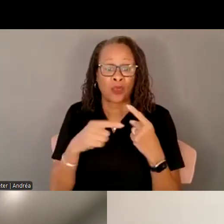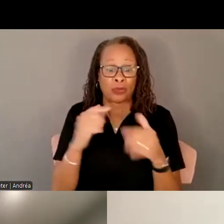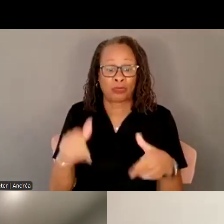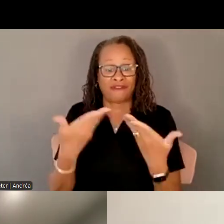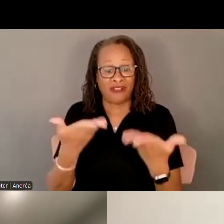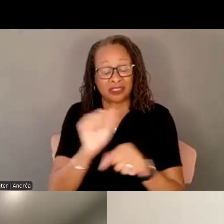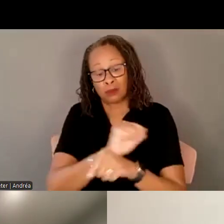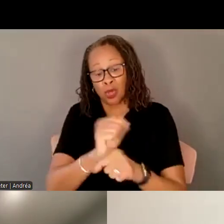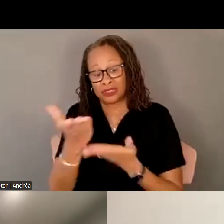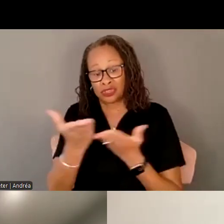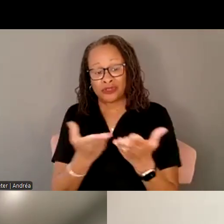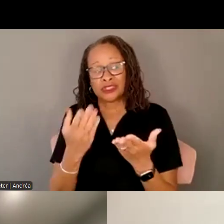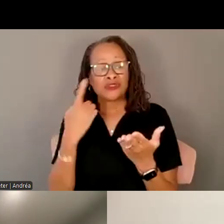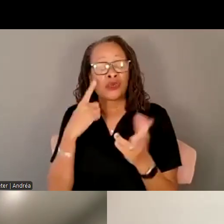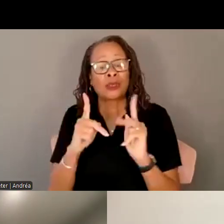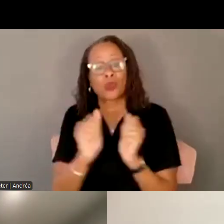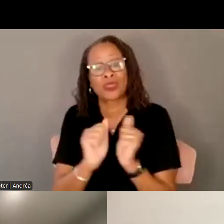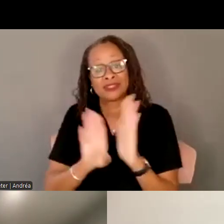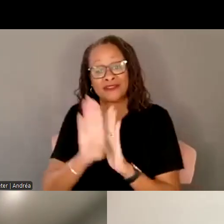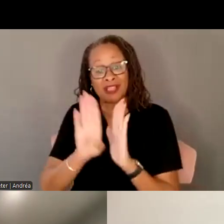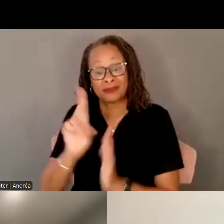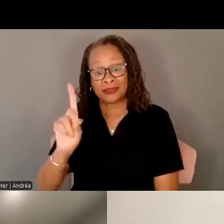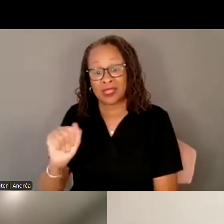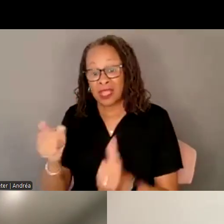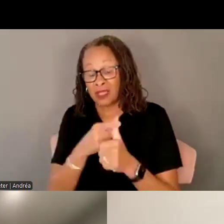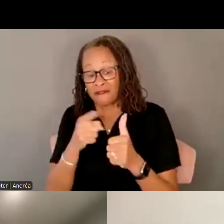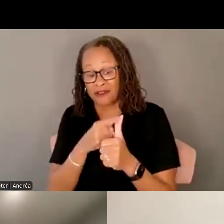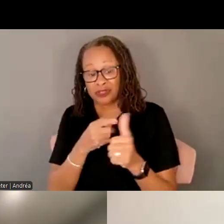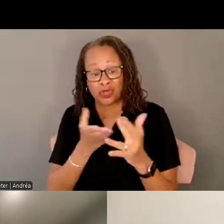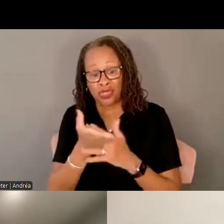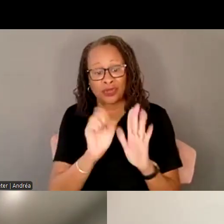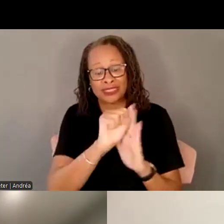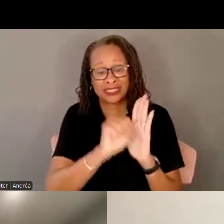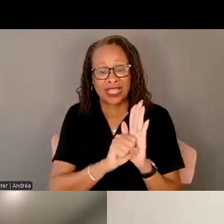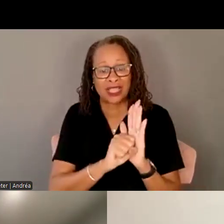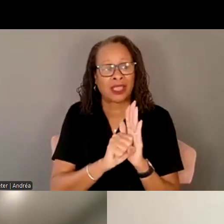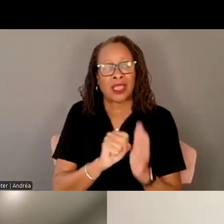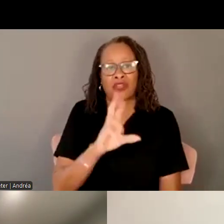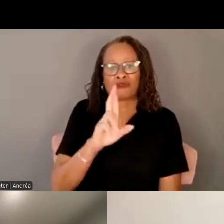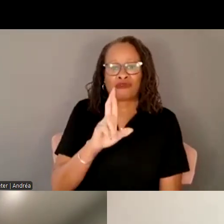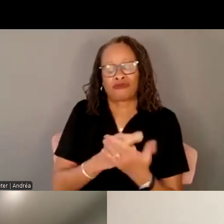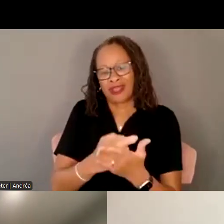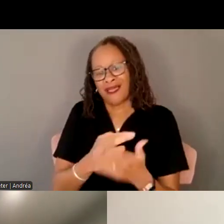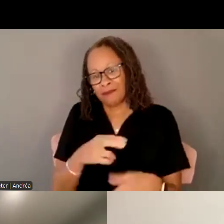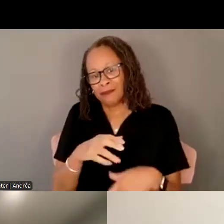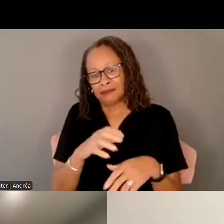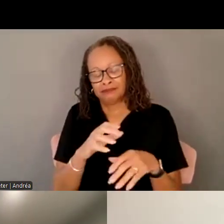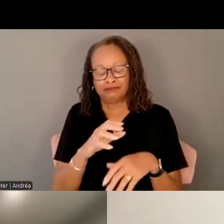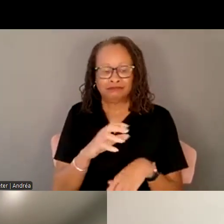with developmental disabilities. The first is through state vocational rehabilitation agencies, and so those are really focused, those are kind of driven